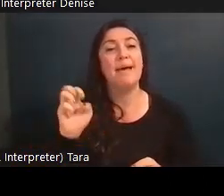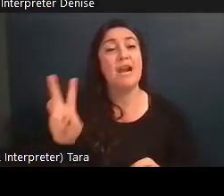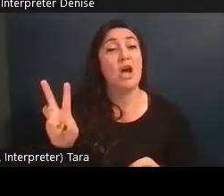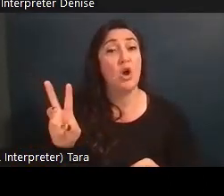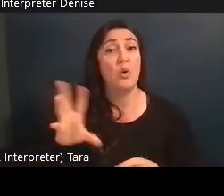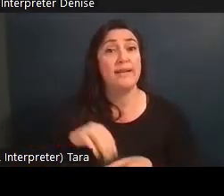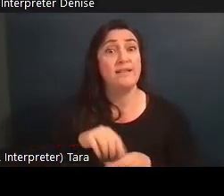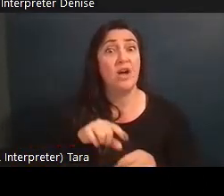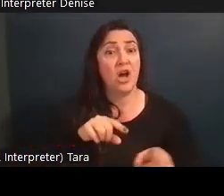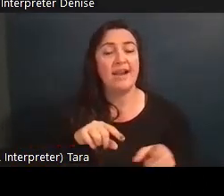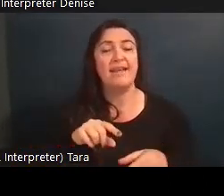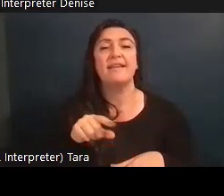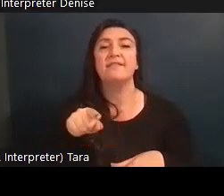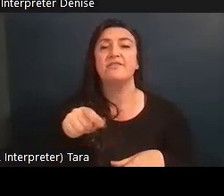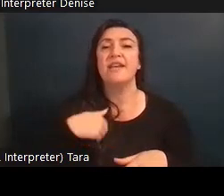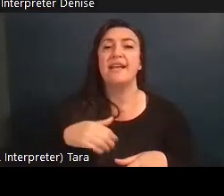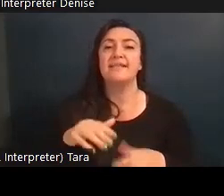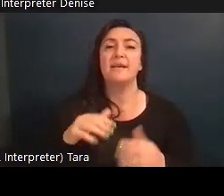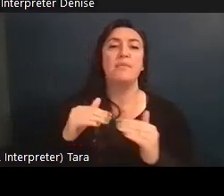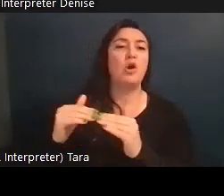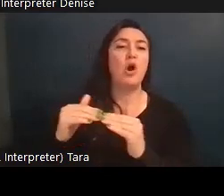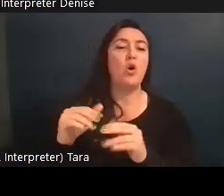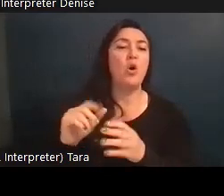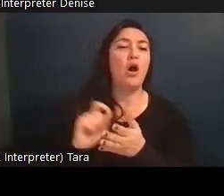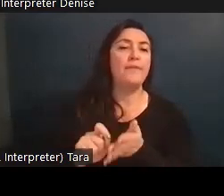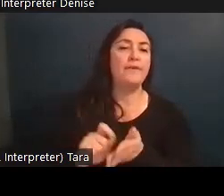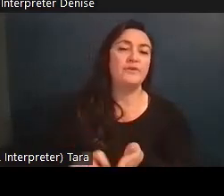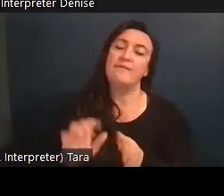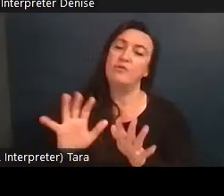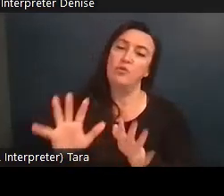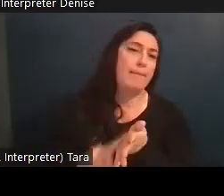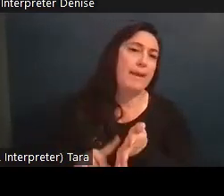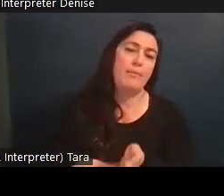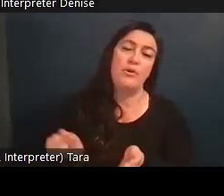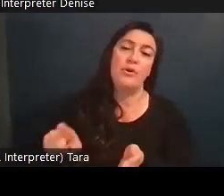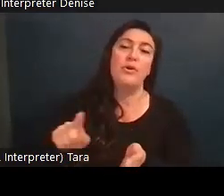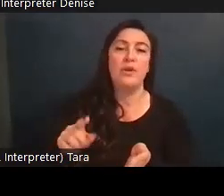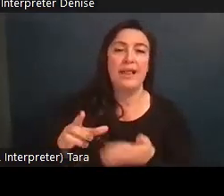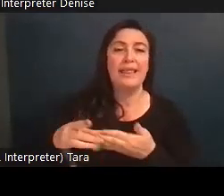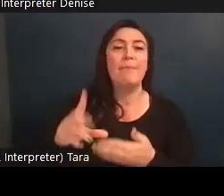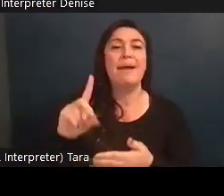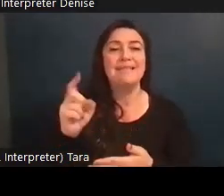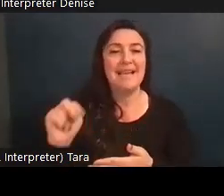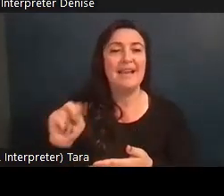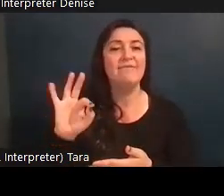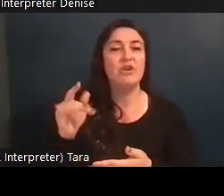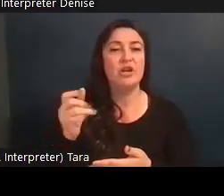She and some co-authors have a great paper that talks about this, led by Dan Ferguson about the need for long term